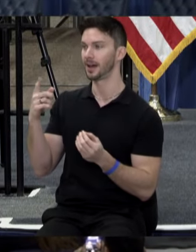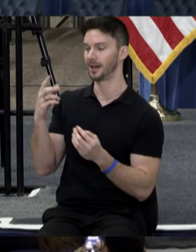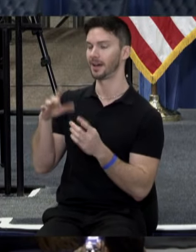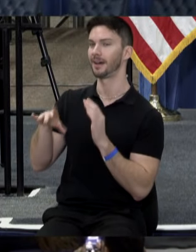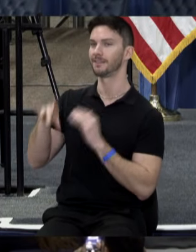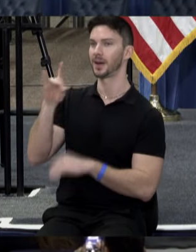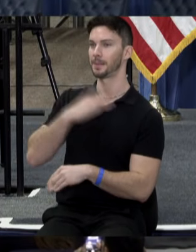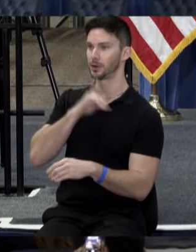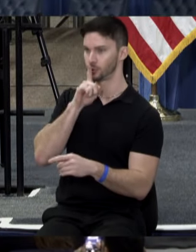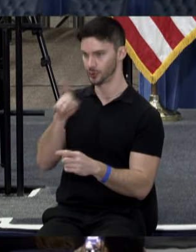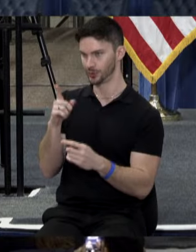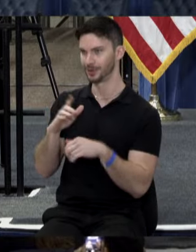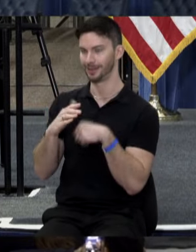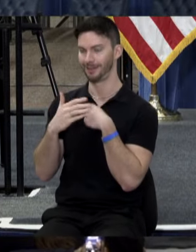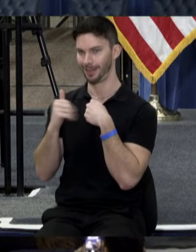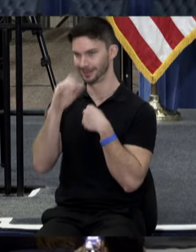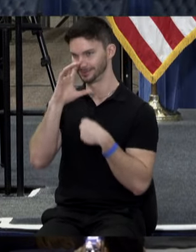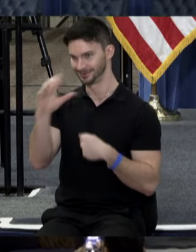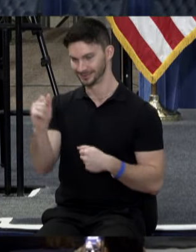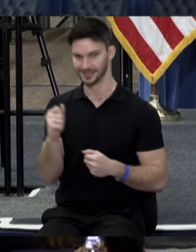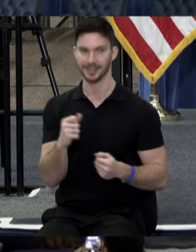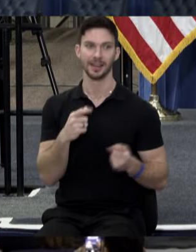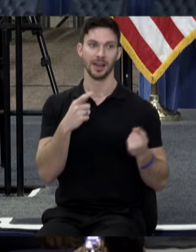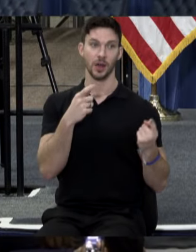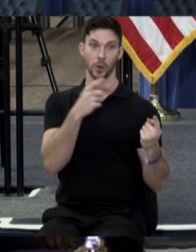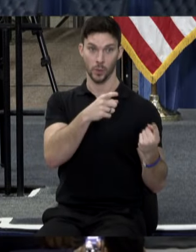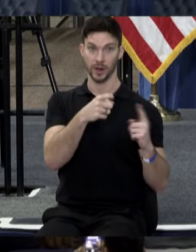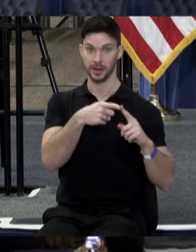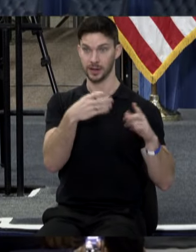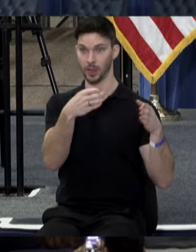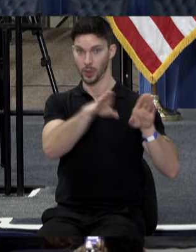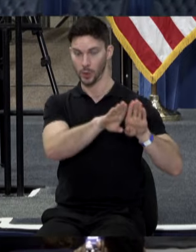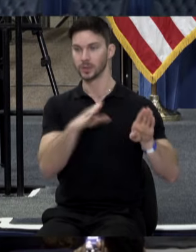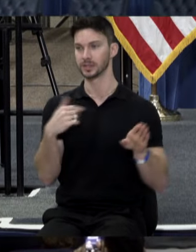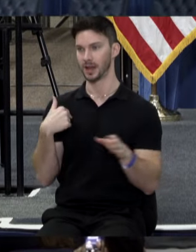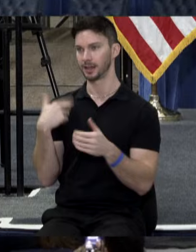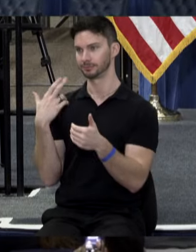the organization closed, I joined SPIN. I was offered a management position, but I chose the